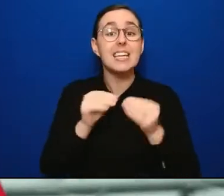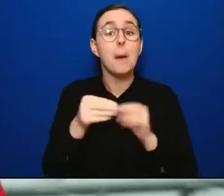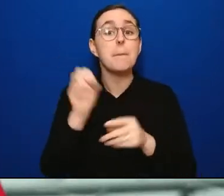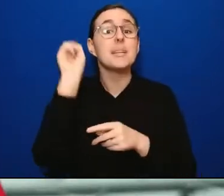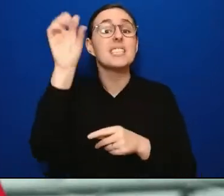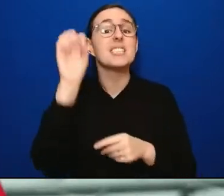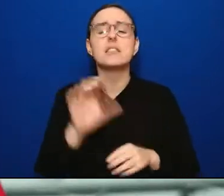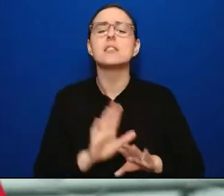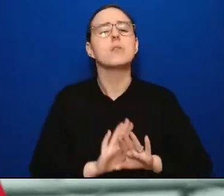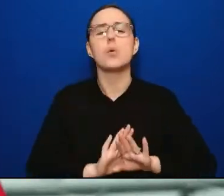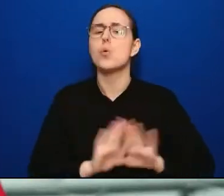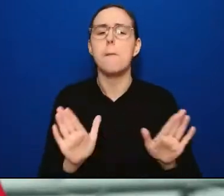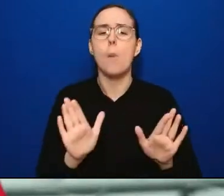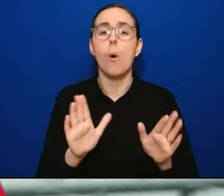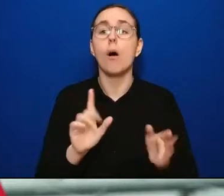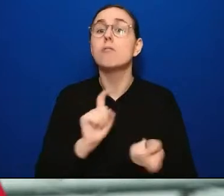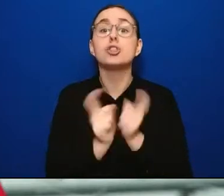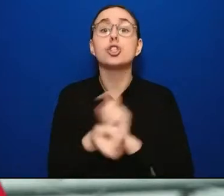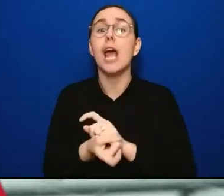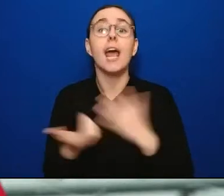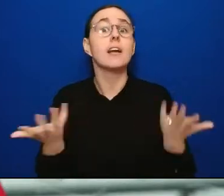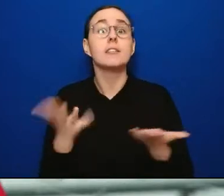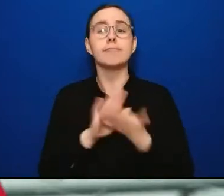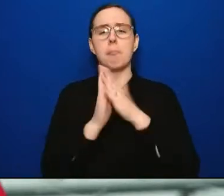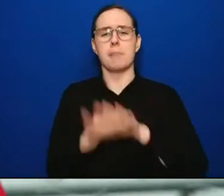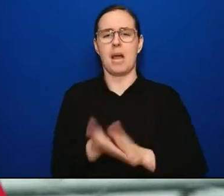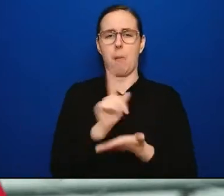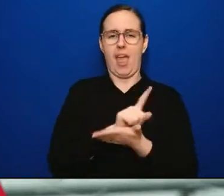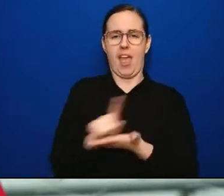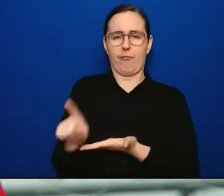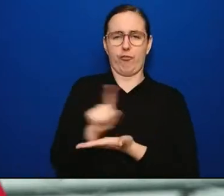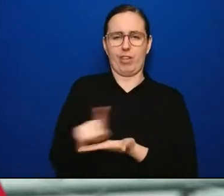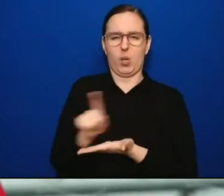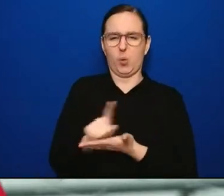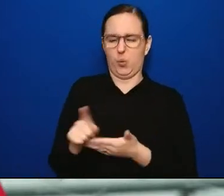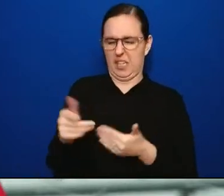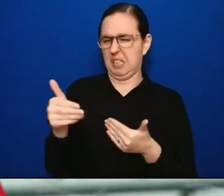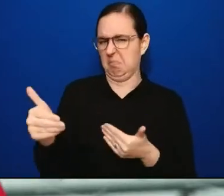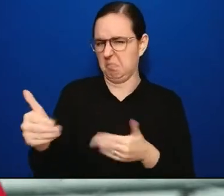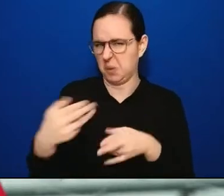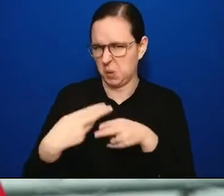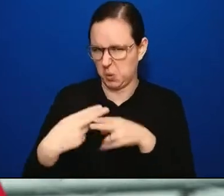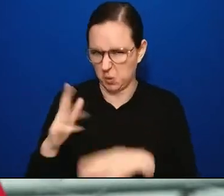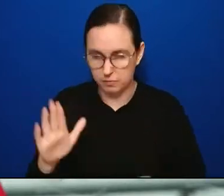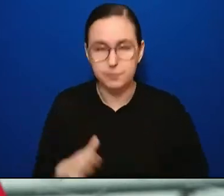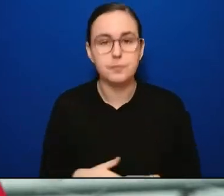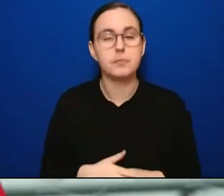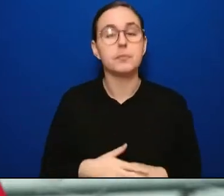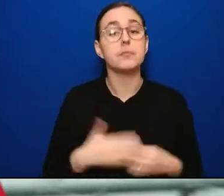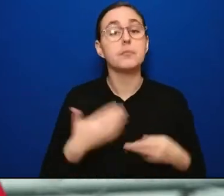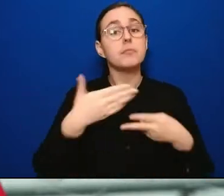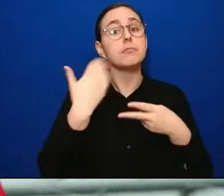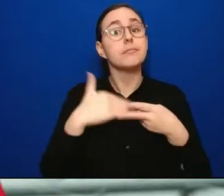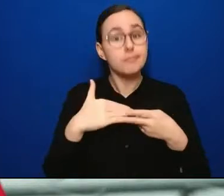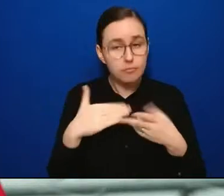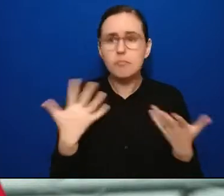daily numbers, and hopefully that will be very soon as well.